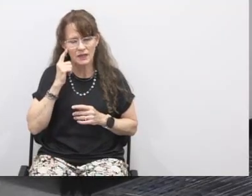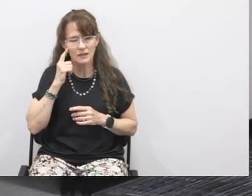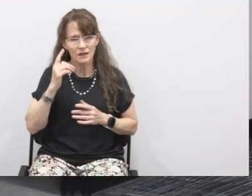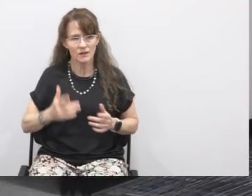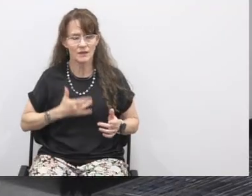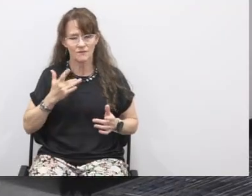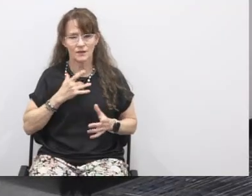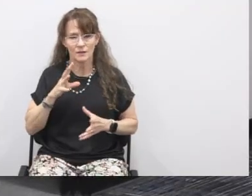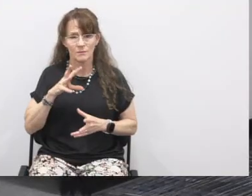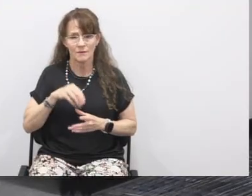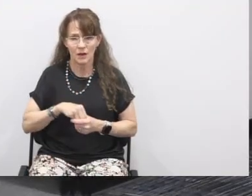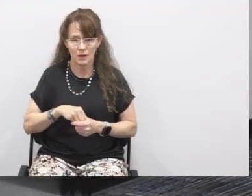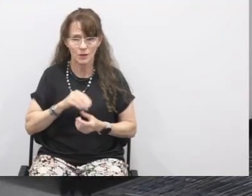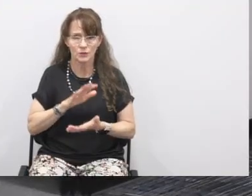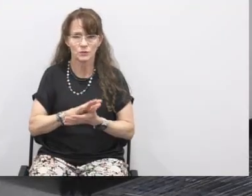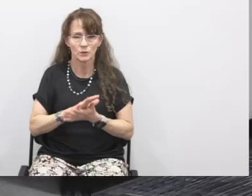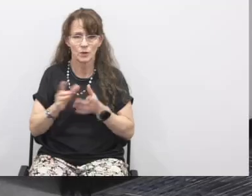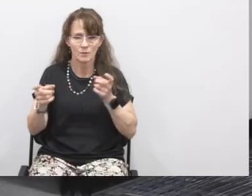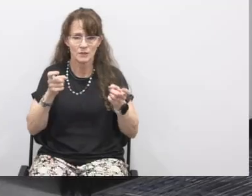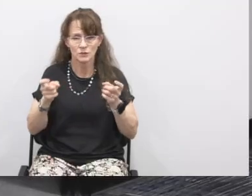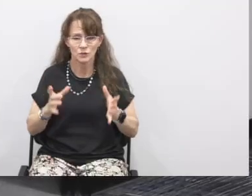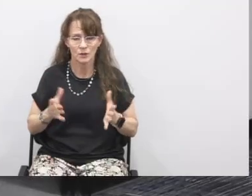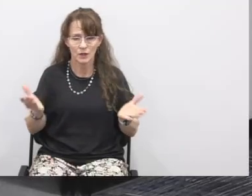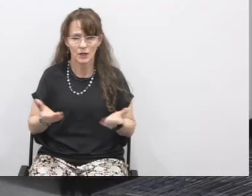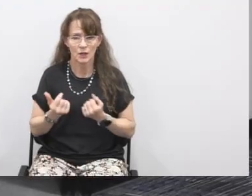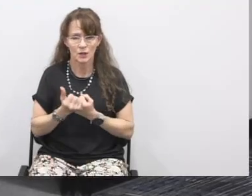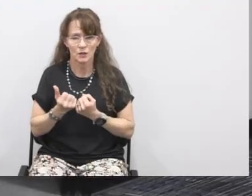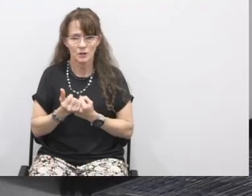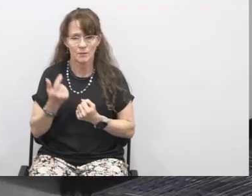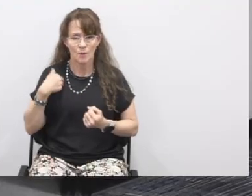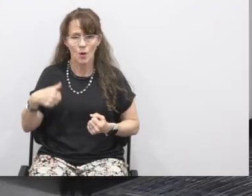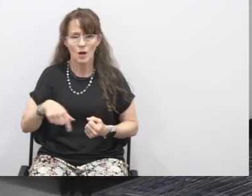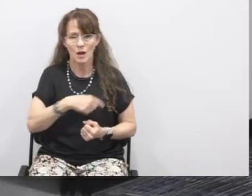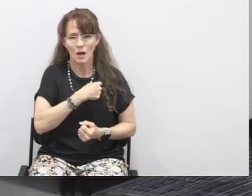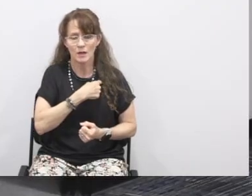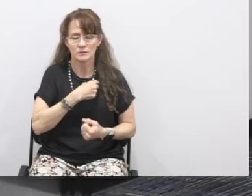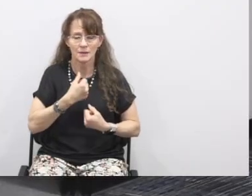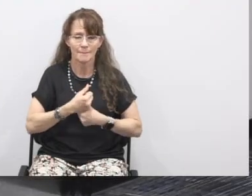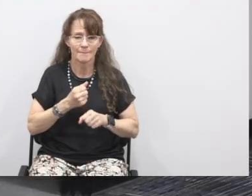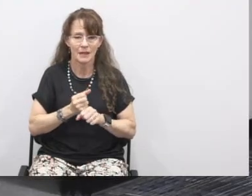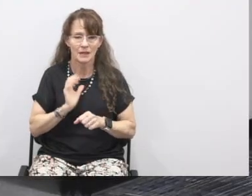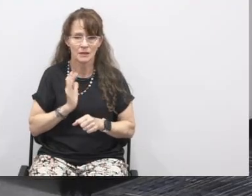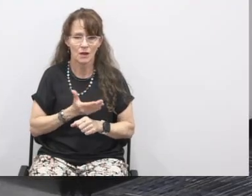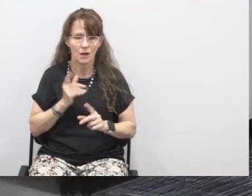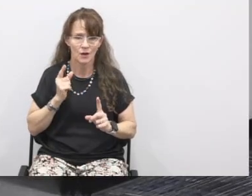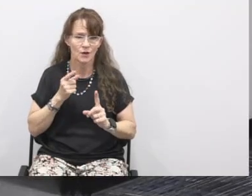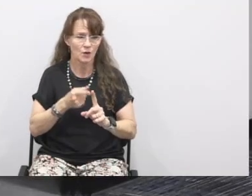having school administrators who are here to support us makes our goal very effective